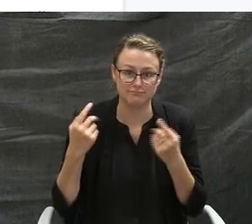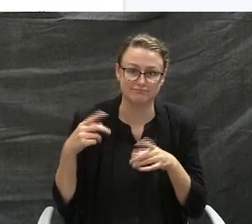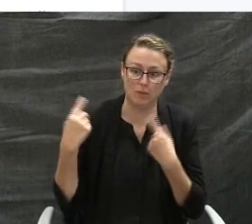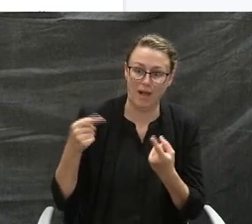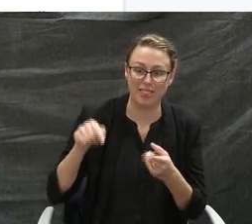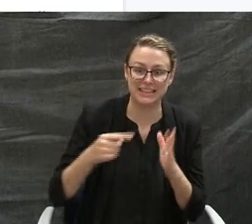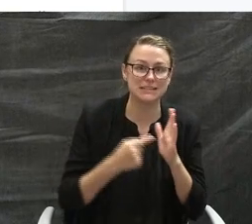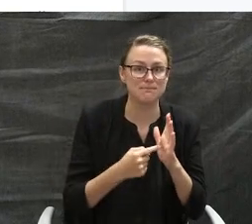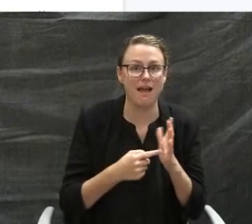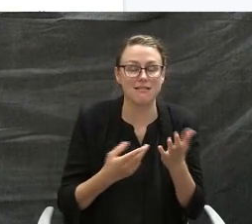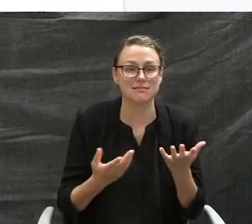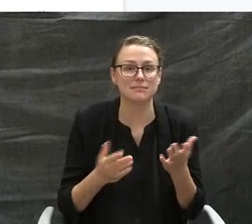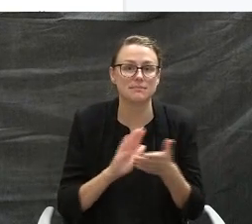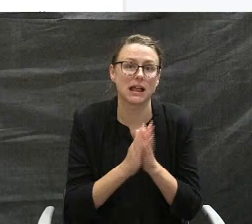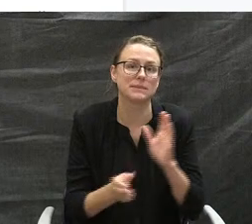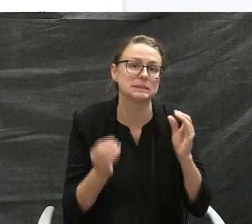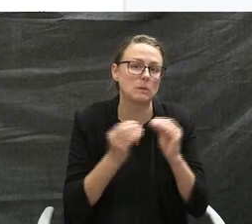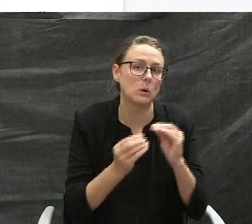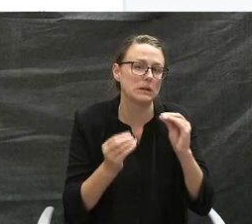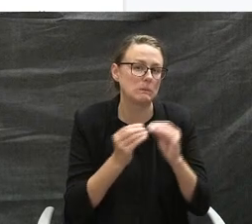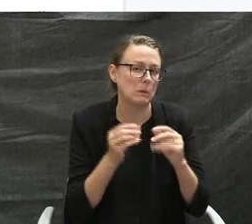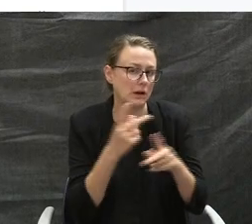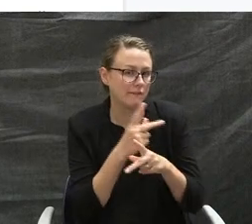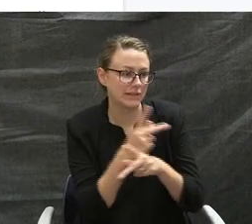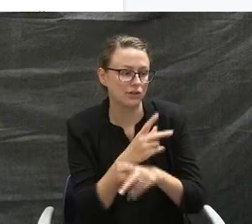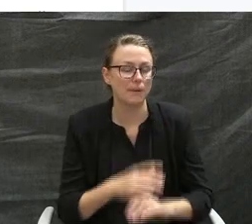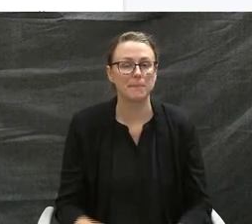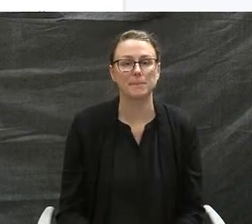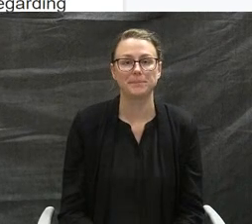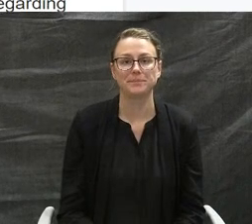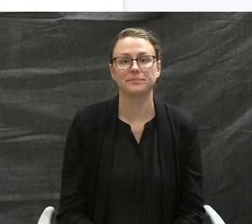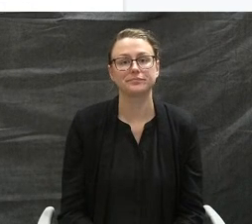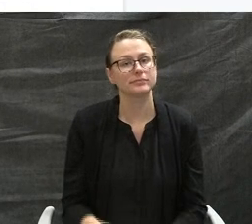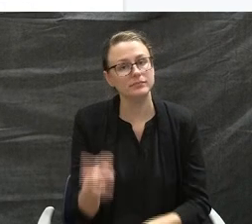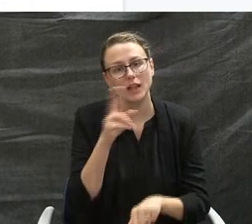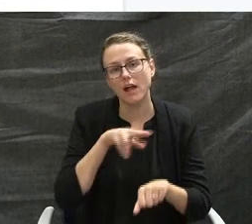detailed. Uh, of course, like every model here, it would have